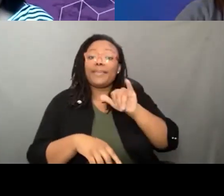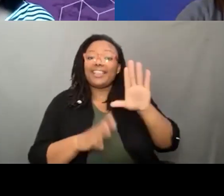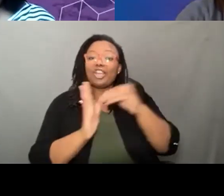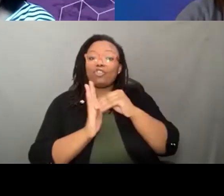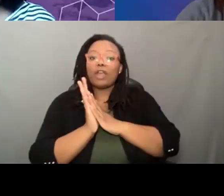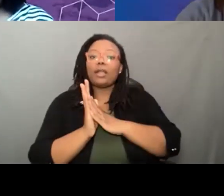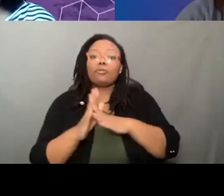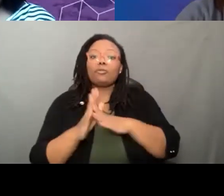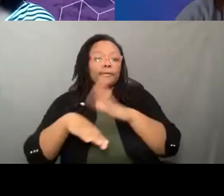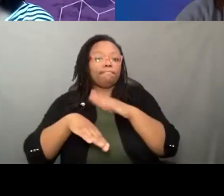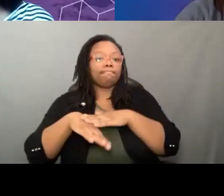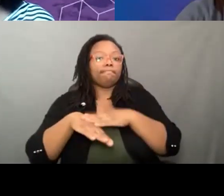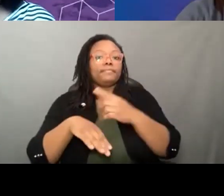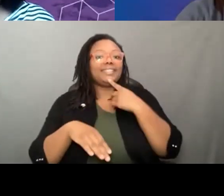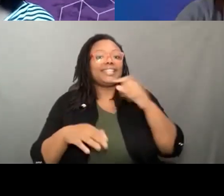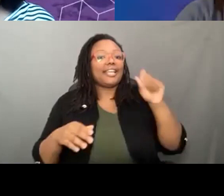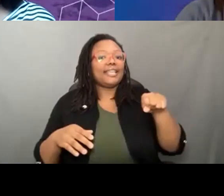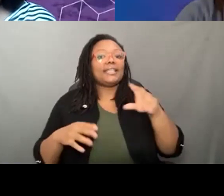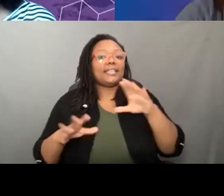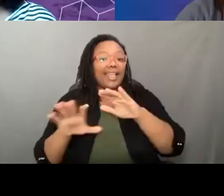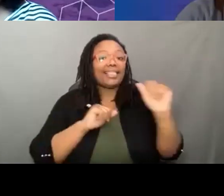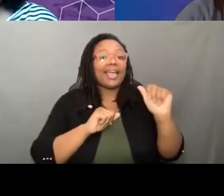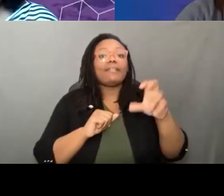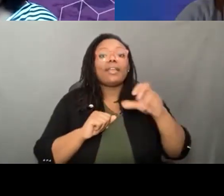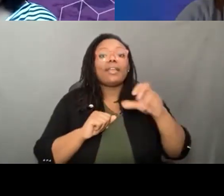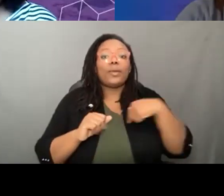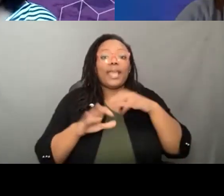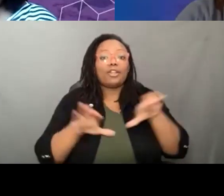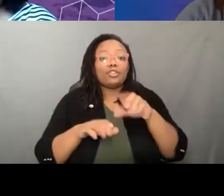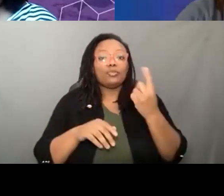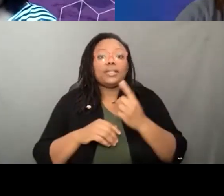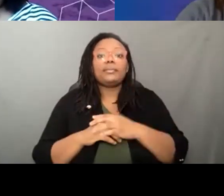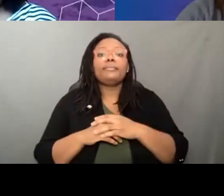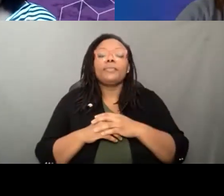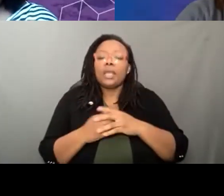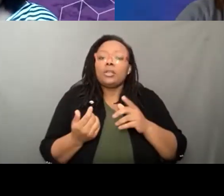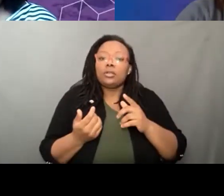to basically say that, yes, they did leave. And we had to do something. So those are considered black marks.